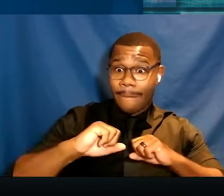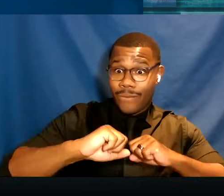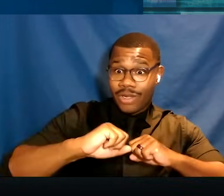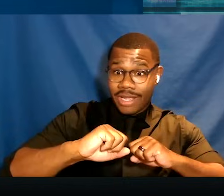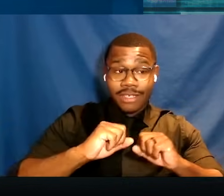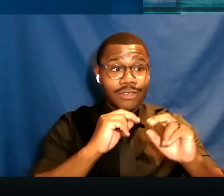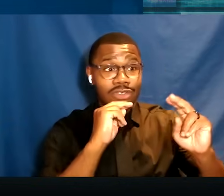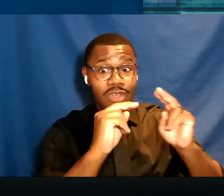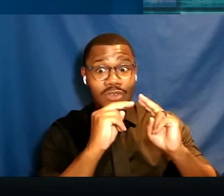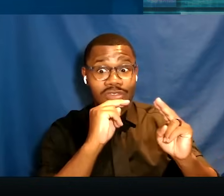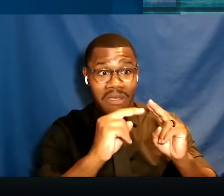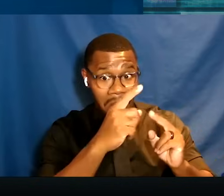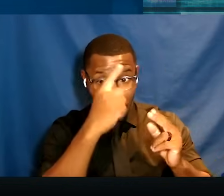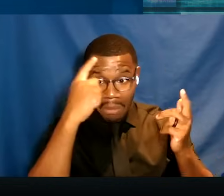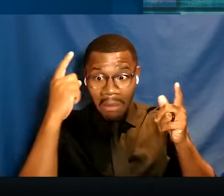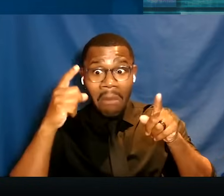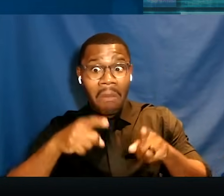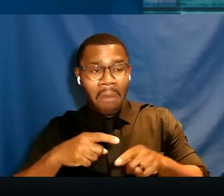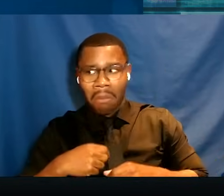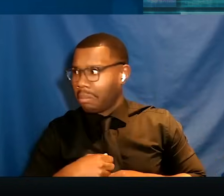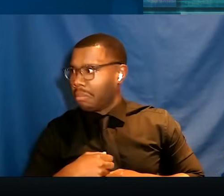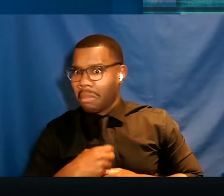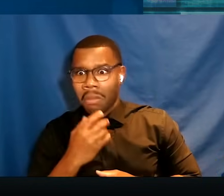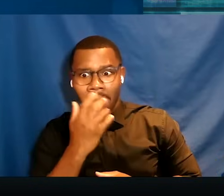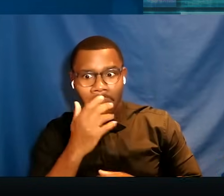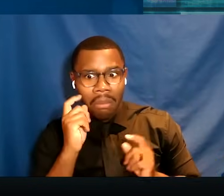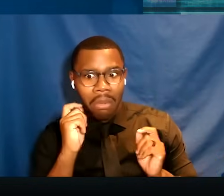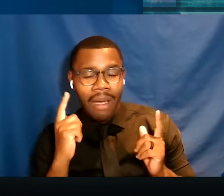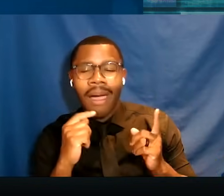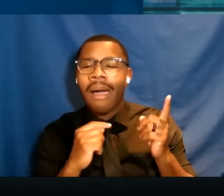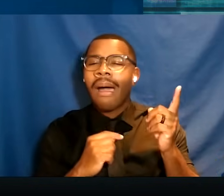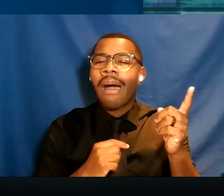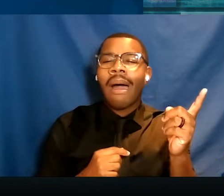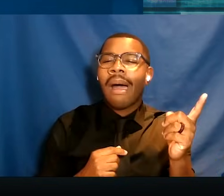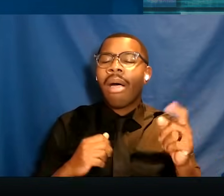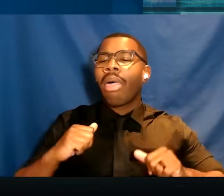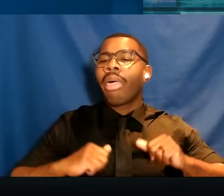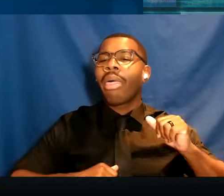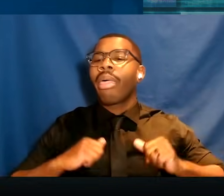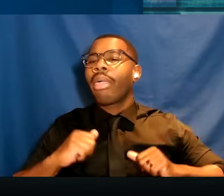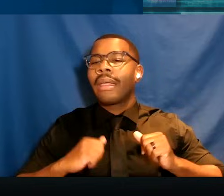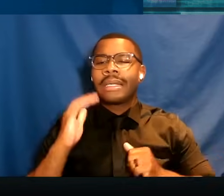because they were very hesitant to give us any foothold into that world.